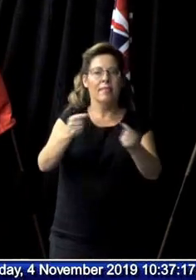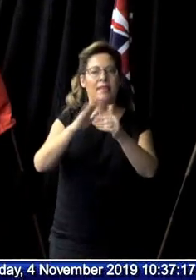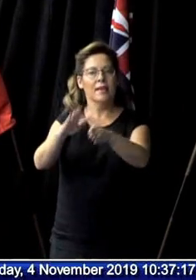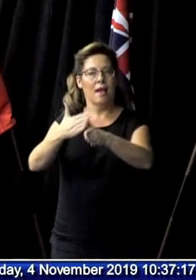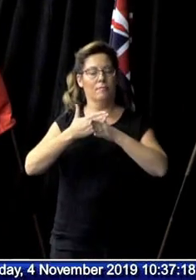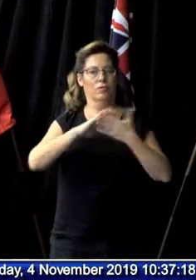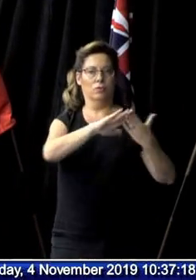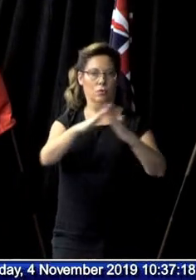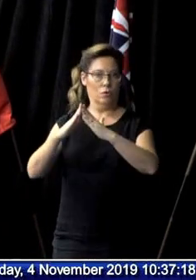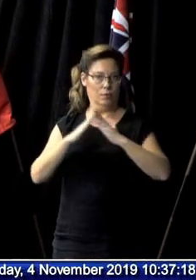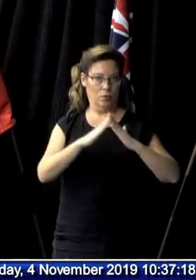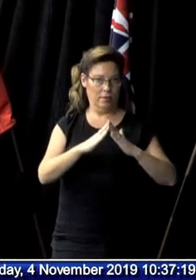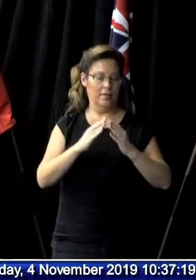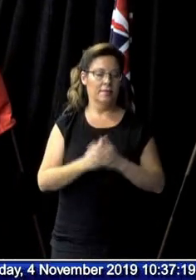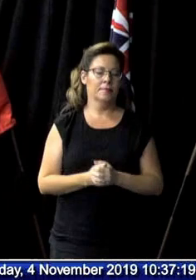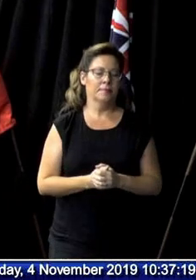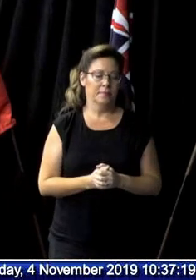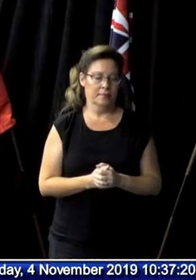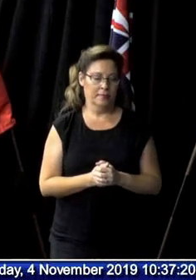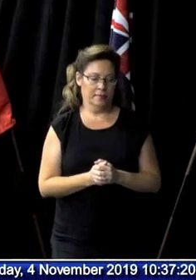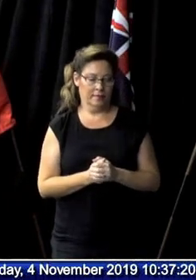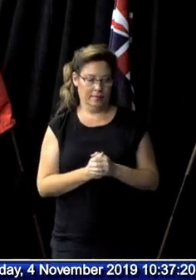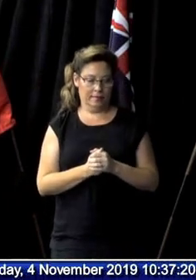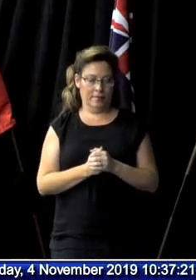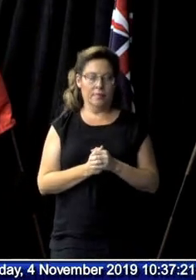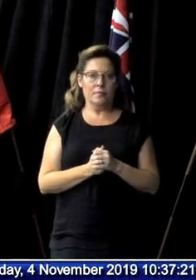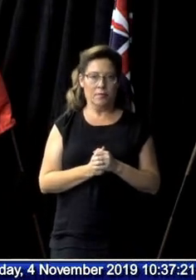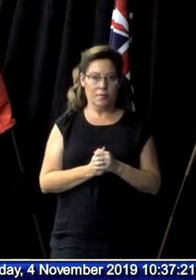Some of the public hearings will concentrate on case studies illustrating